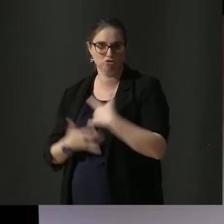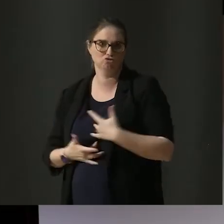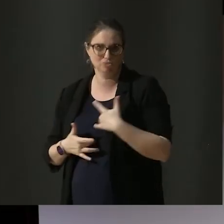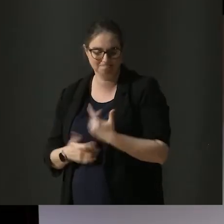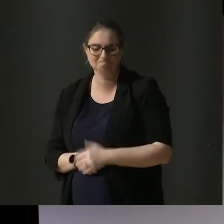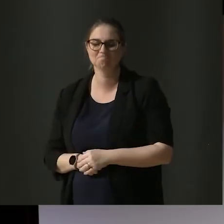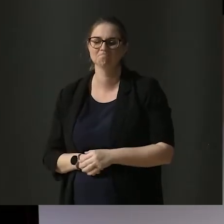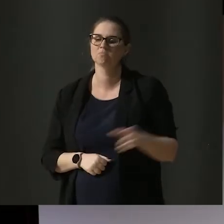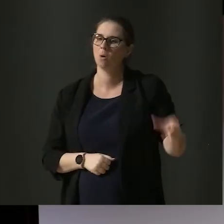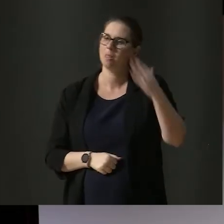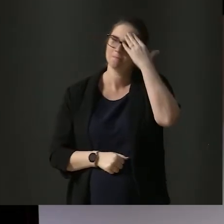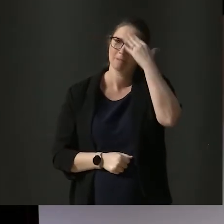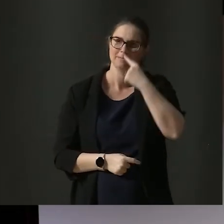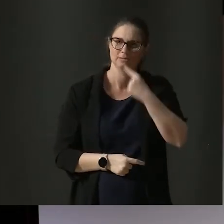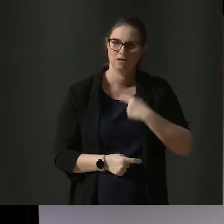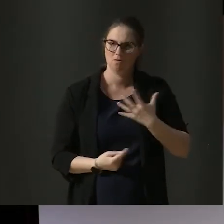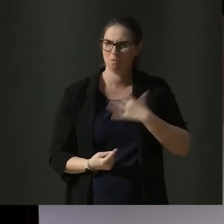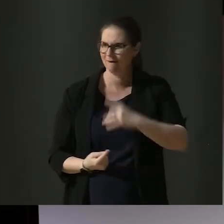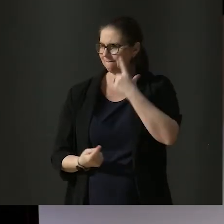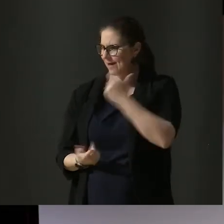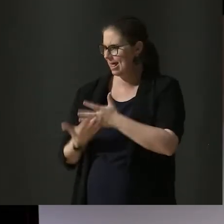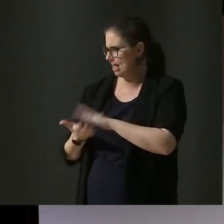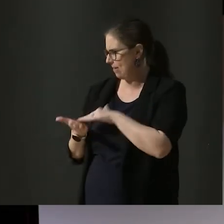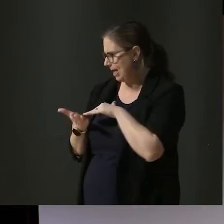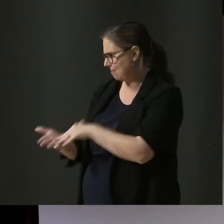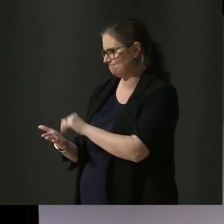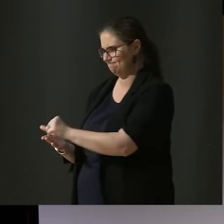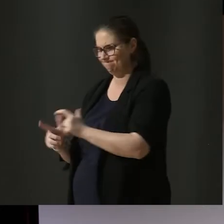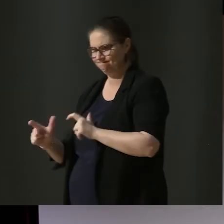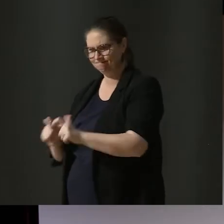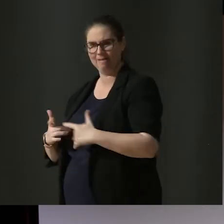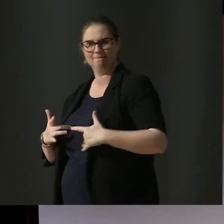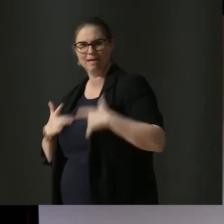She said she wanted to find ways to help him with his feelings so that he could do his best learning.